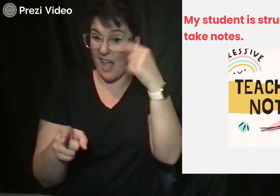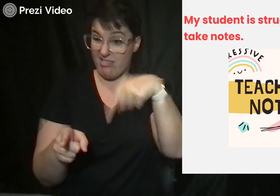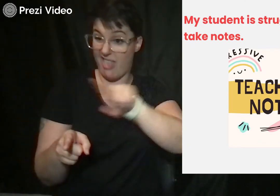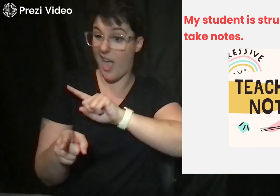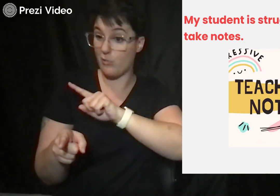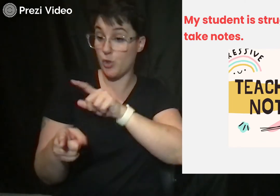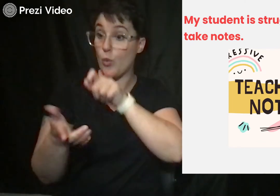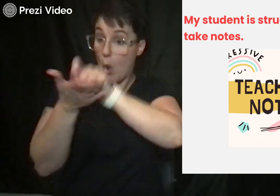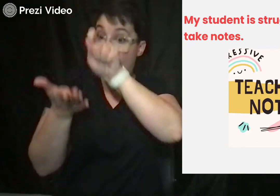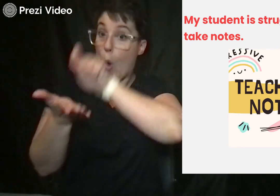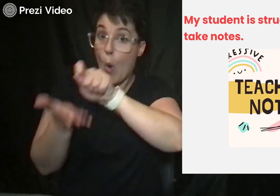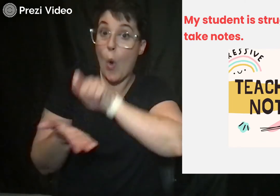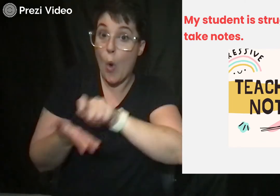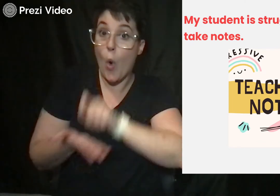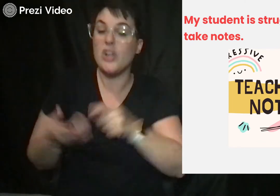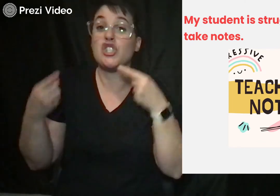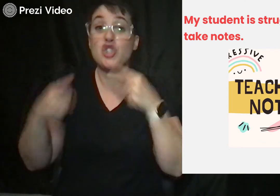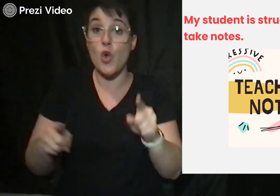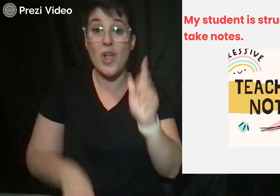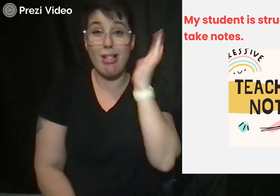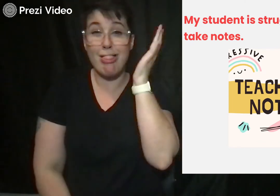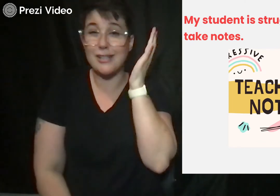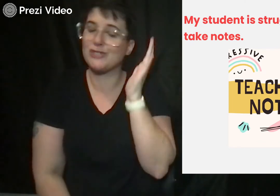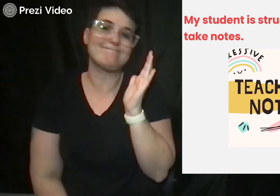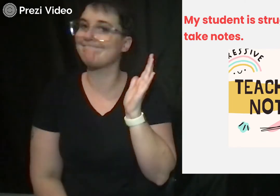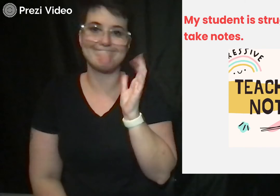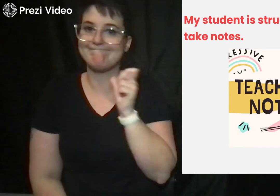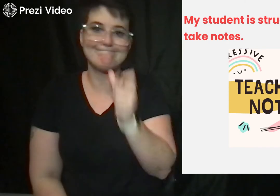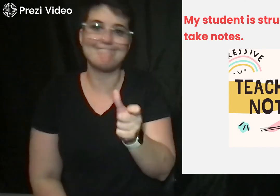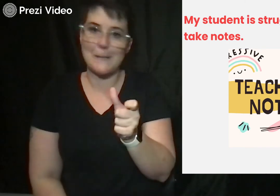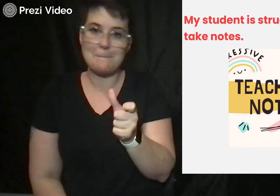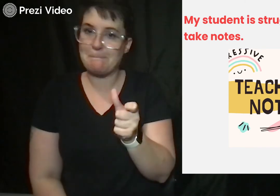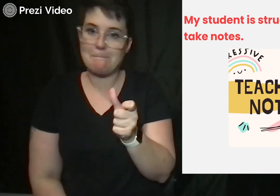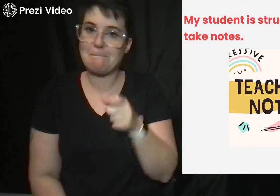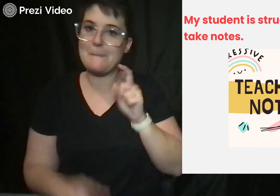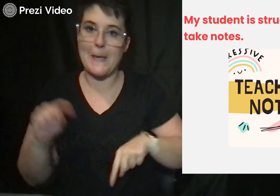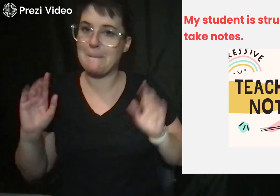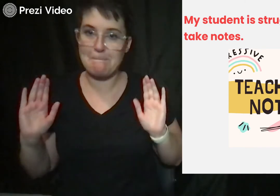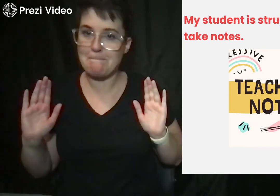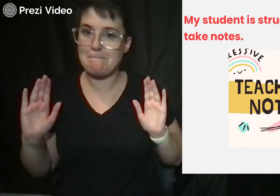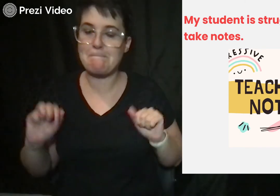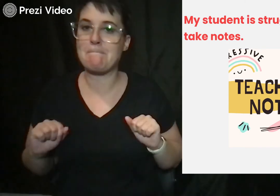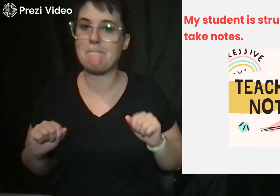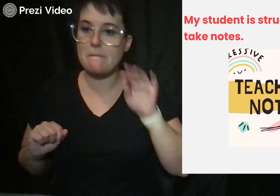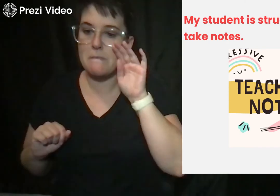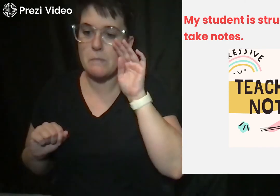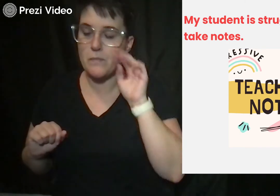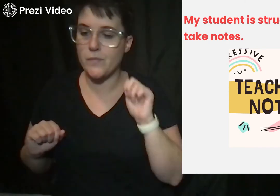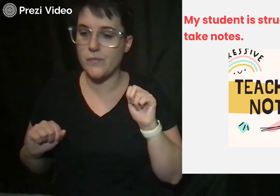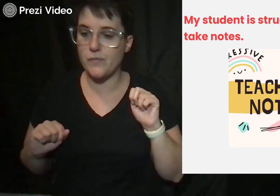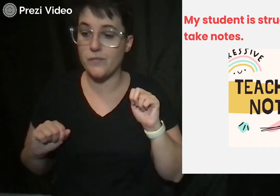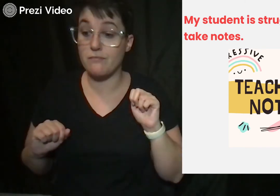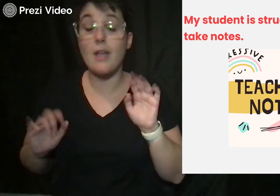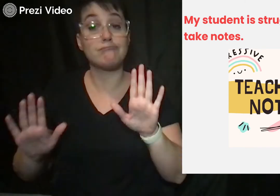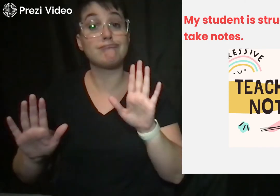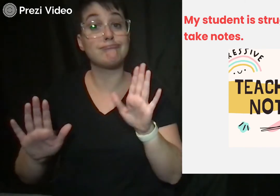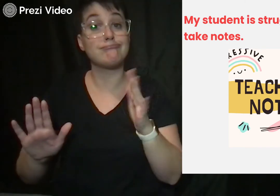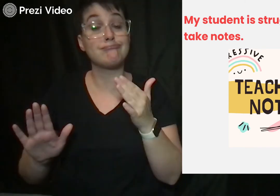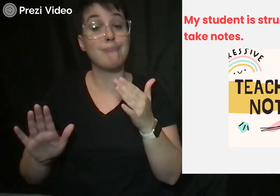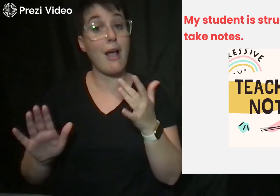They should not be expected to watch new information and write it down simultaneously.